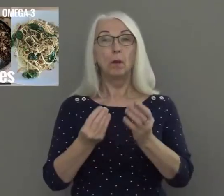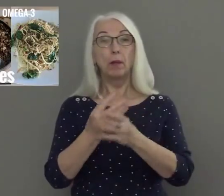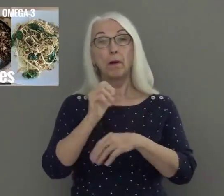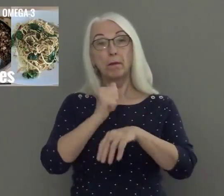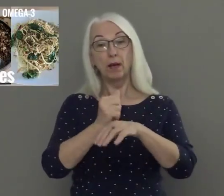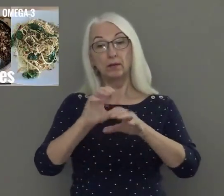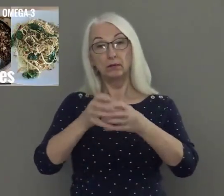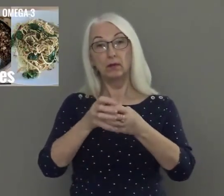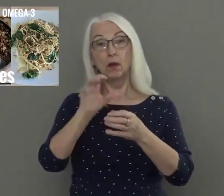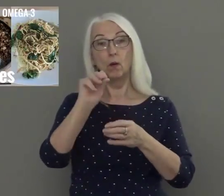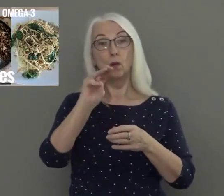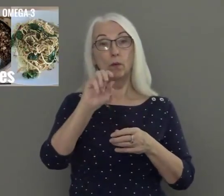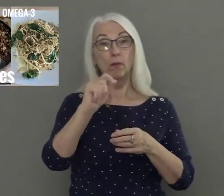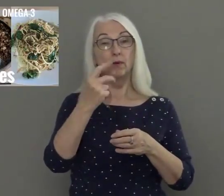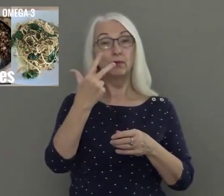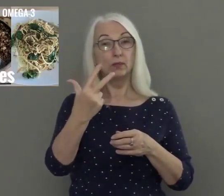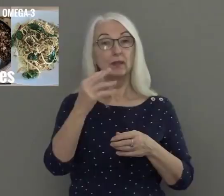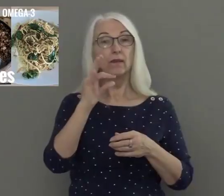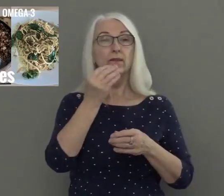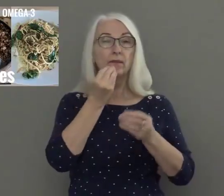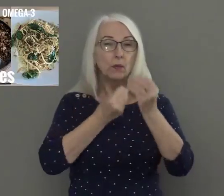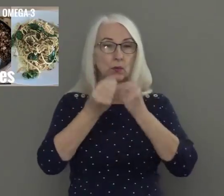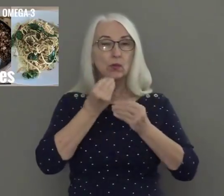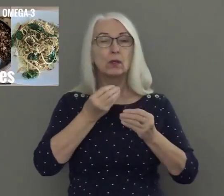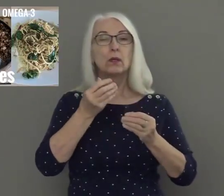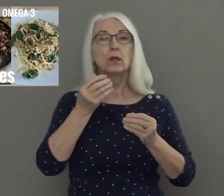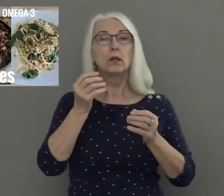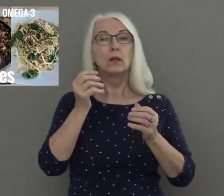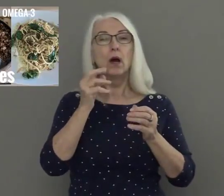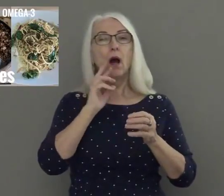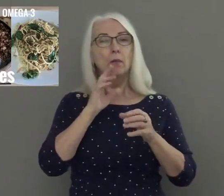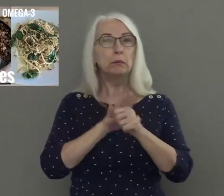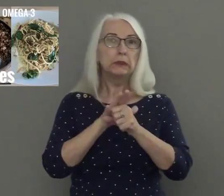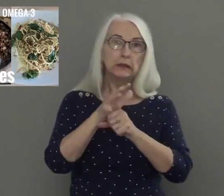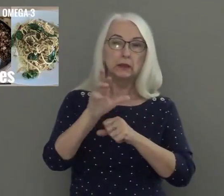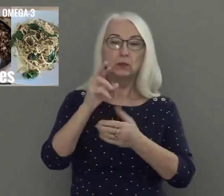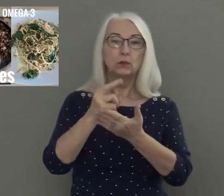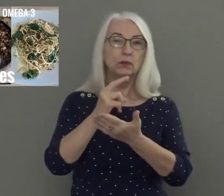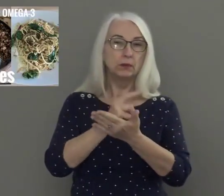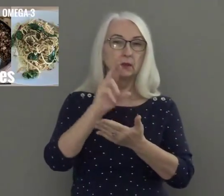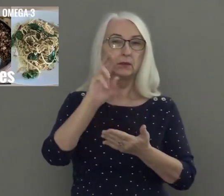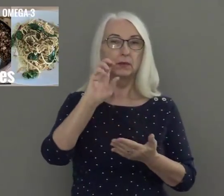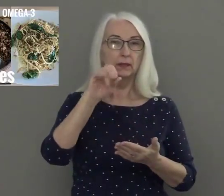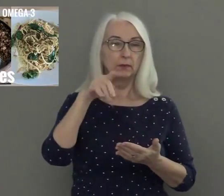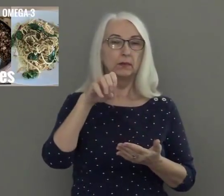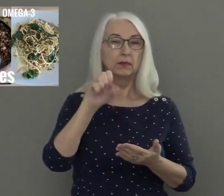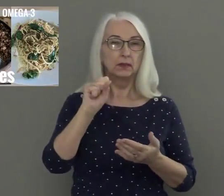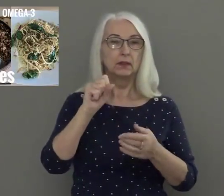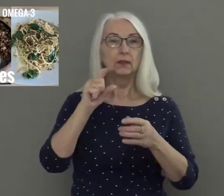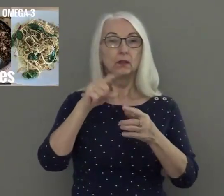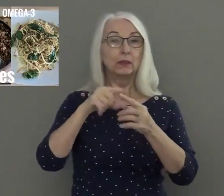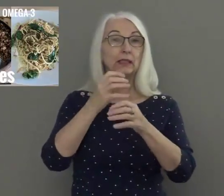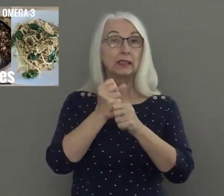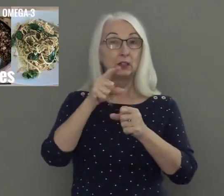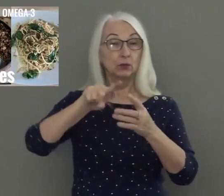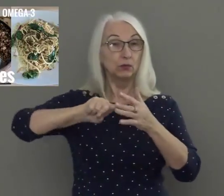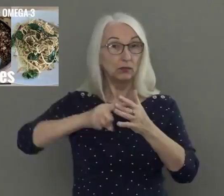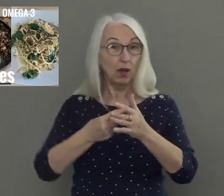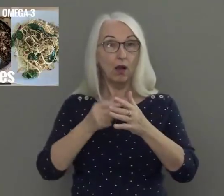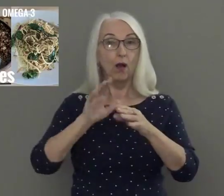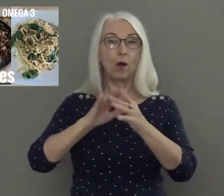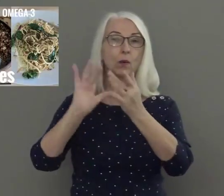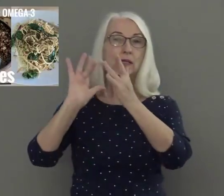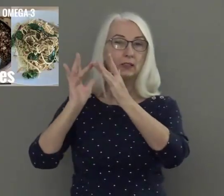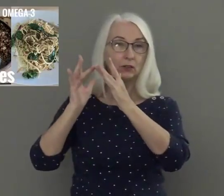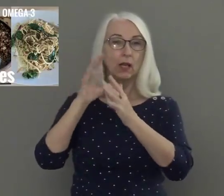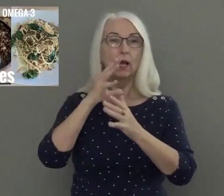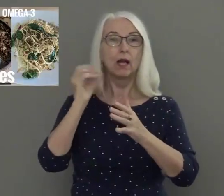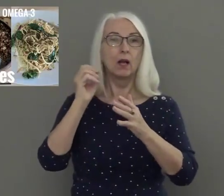Plant-based omega-3 foods are plenty recipes to get you started on websites